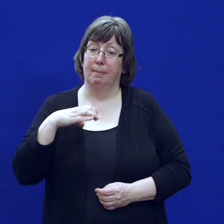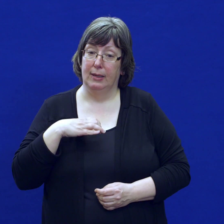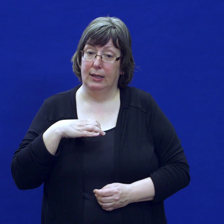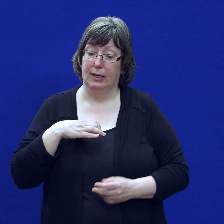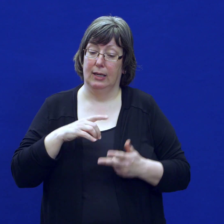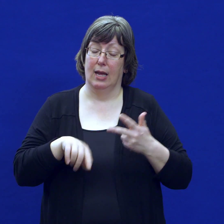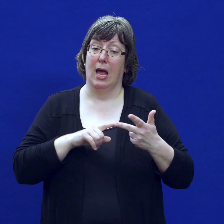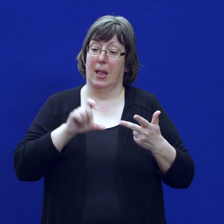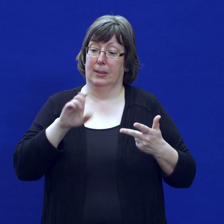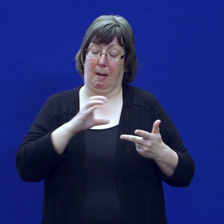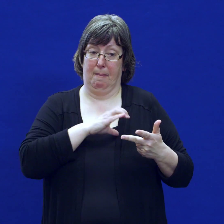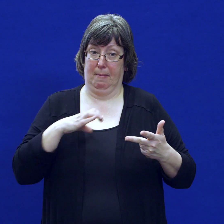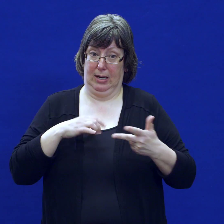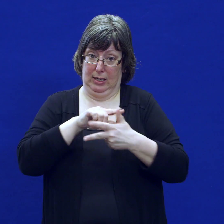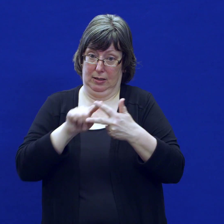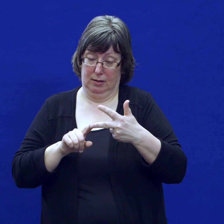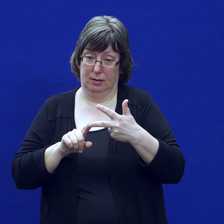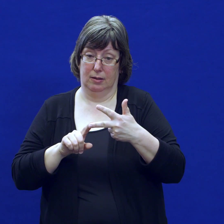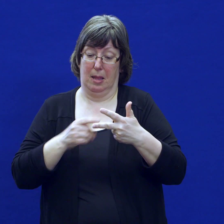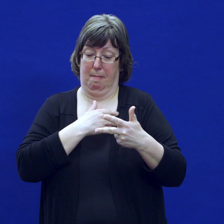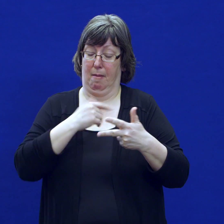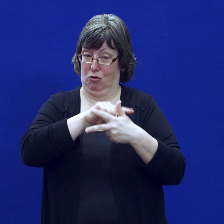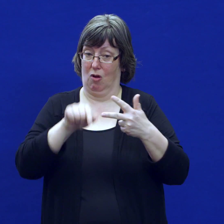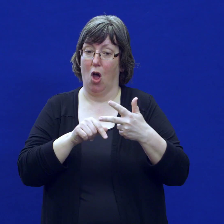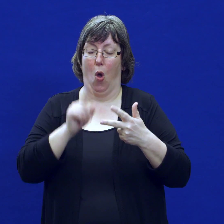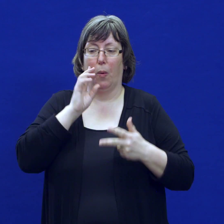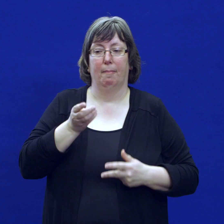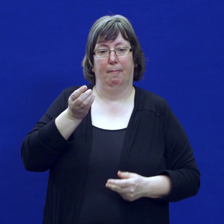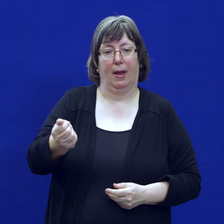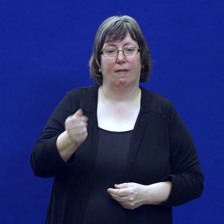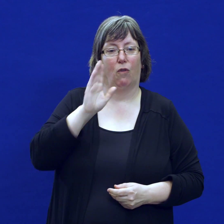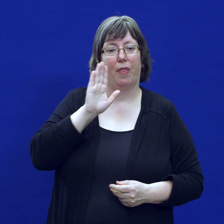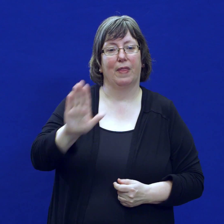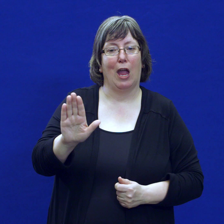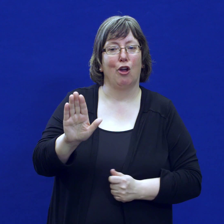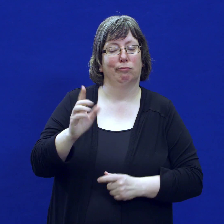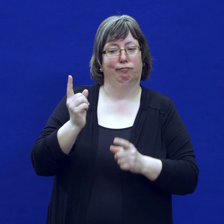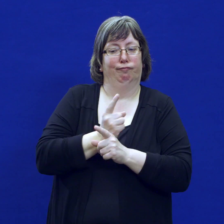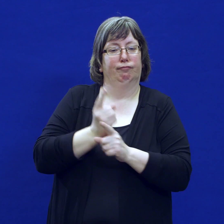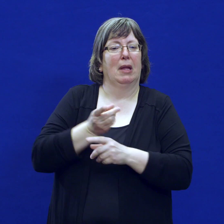and subcommittee members shall be reimbursed for their reasonable expenses